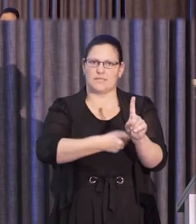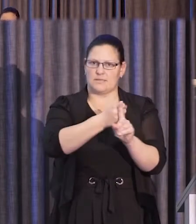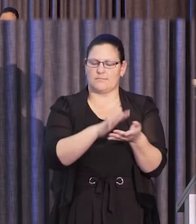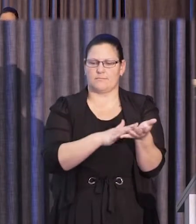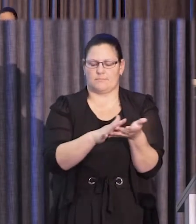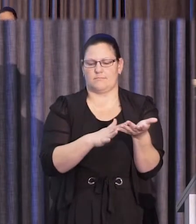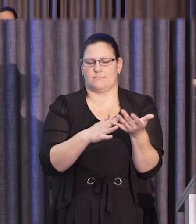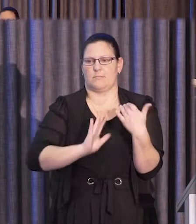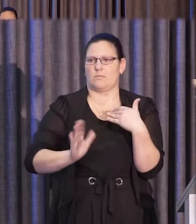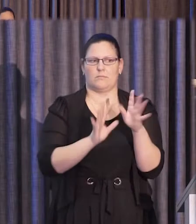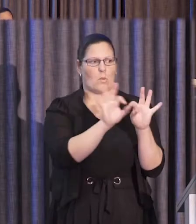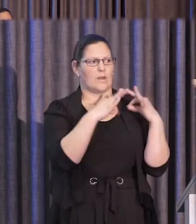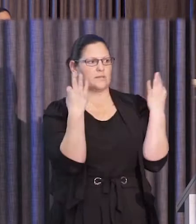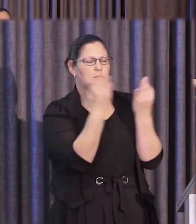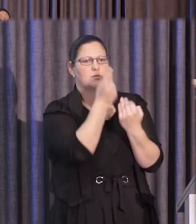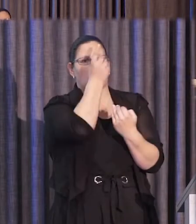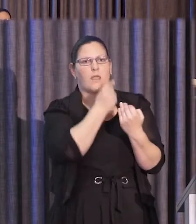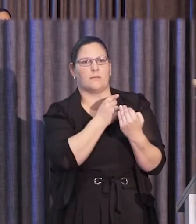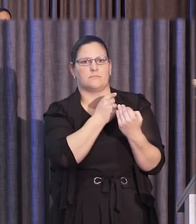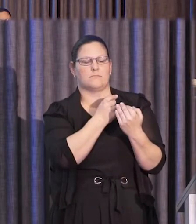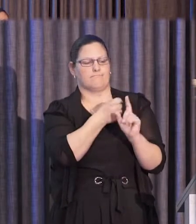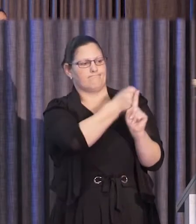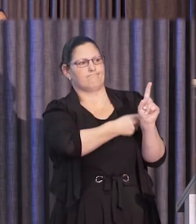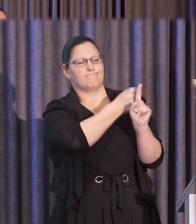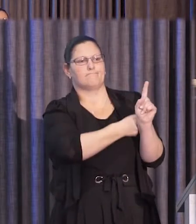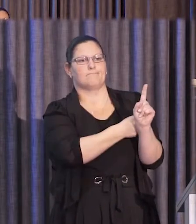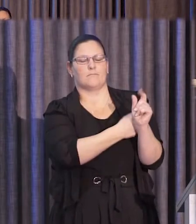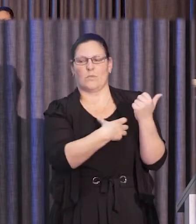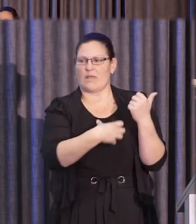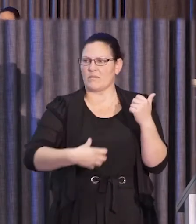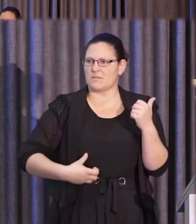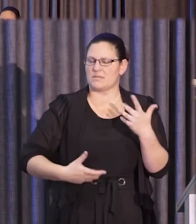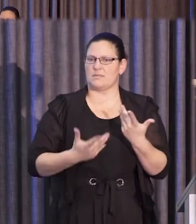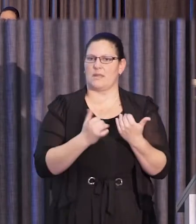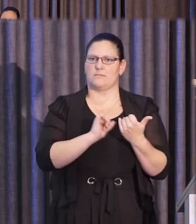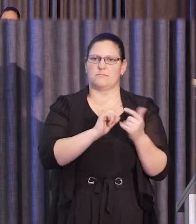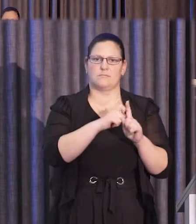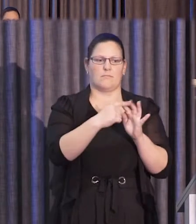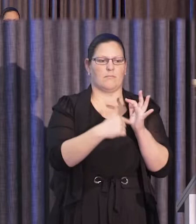to lobby and government and communities and the private sector on issues